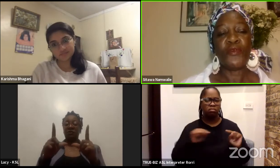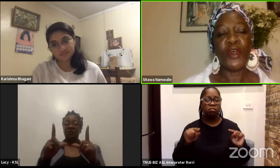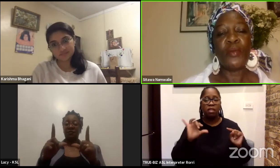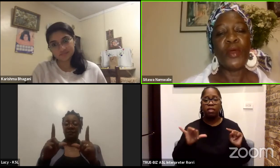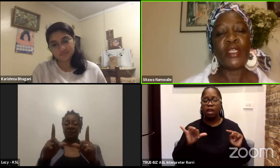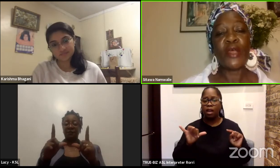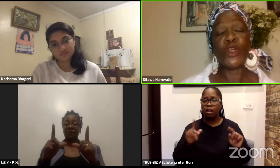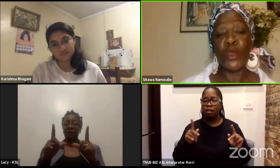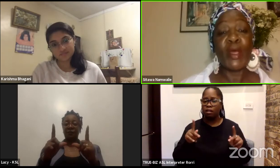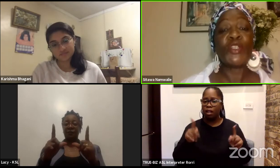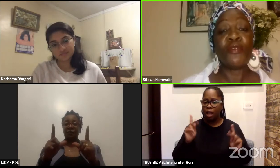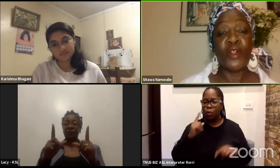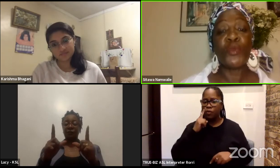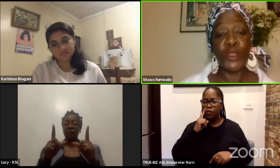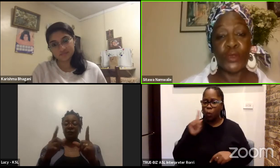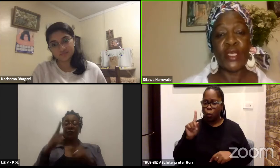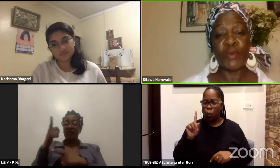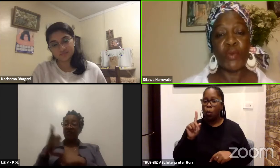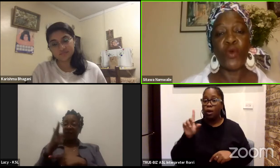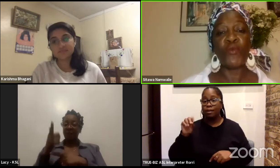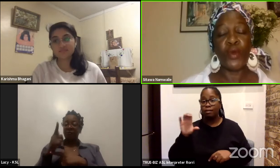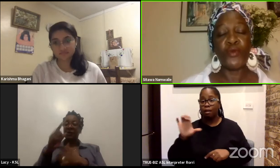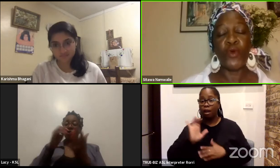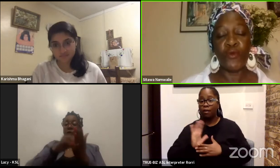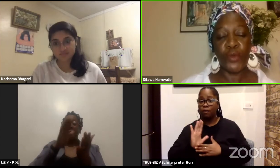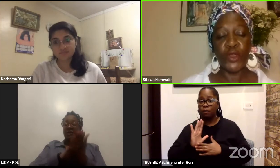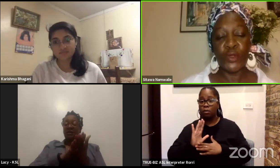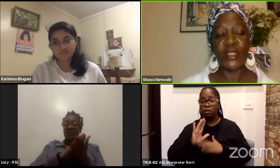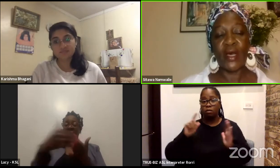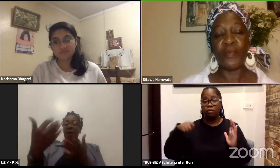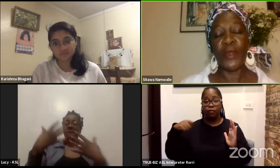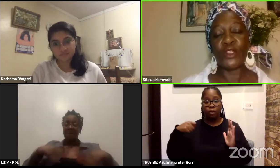the documentary film producers, people who produce